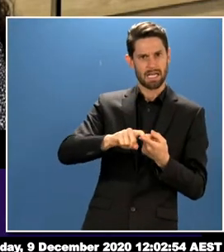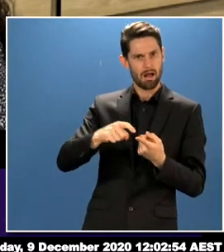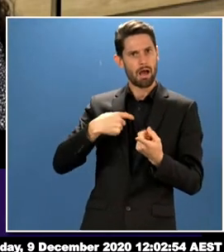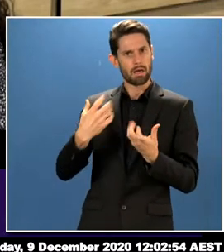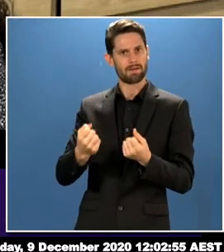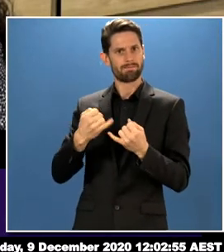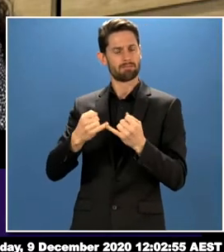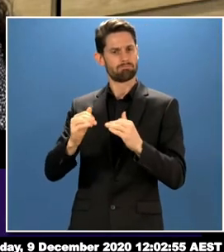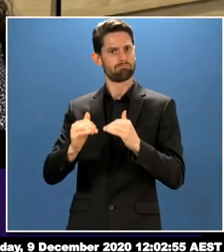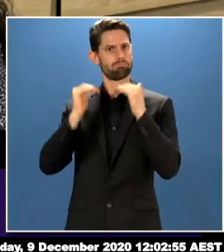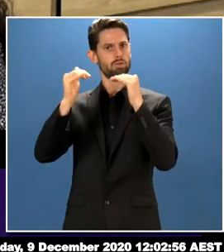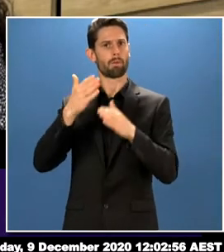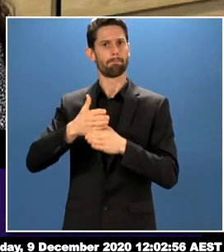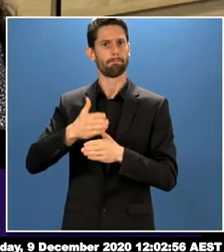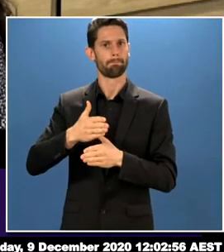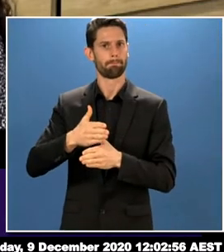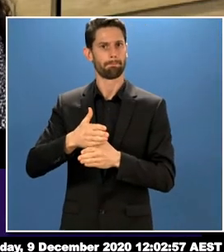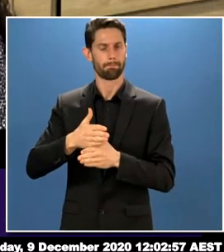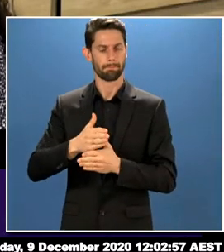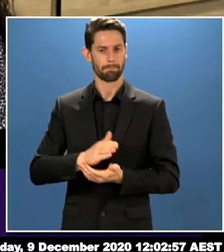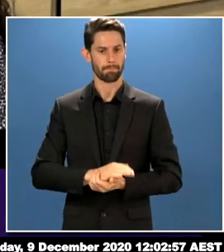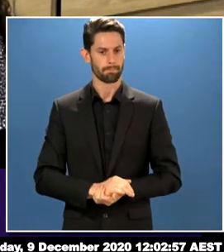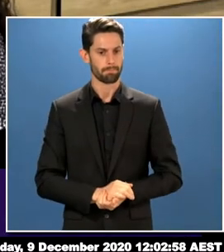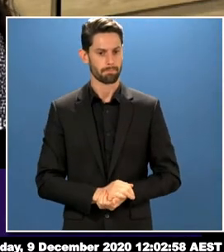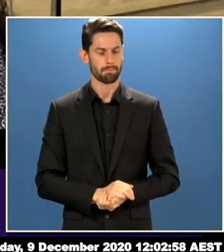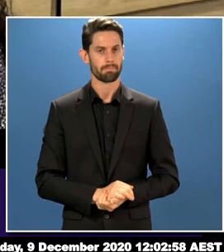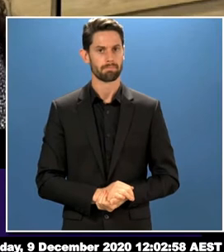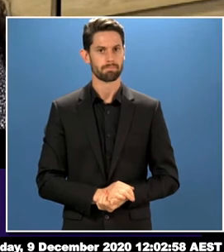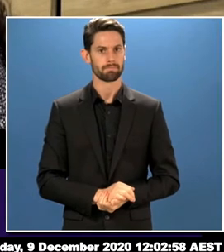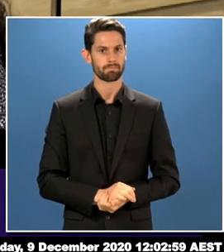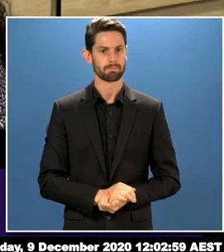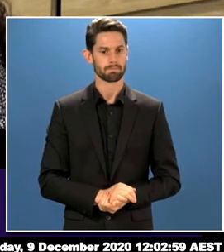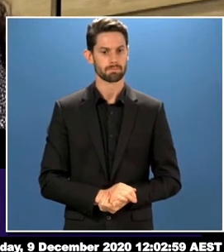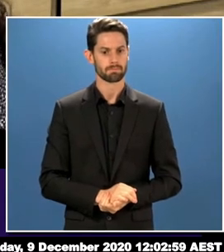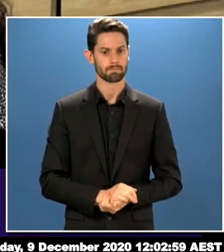yes, so --- MS FRASER: You were in a senior position? That's right.